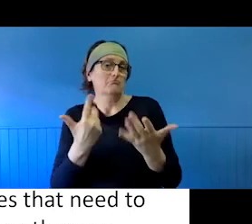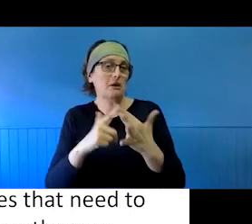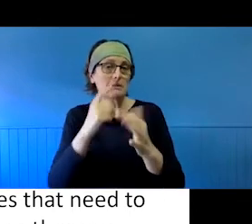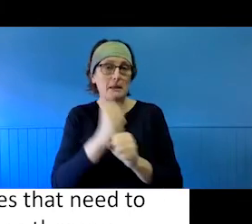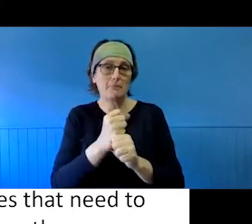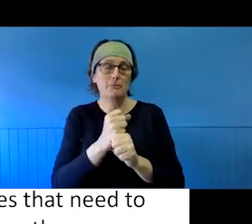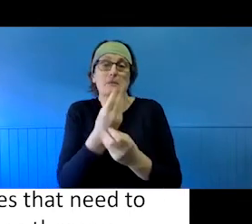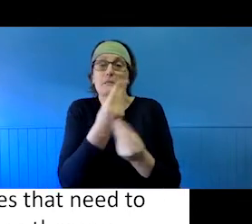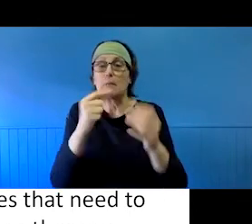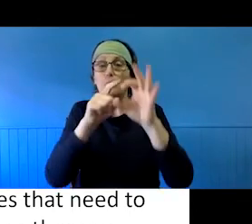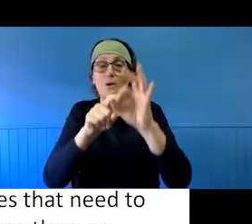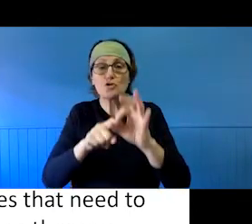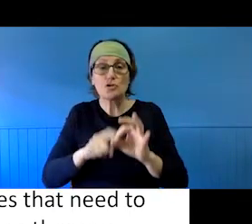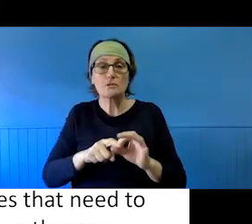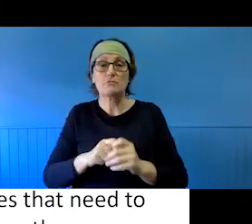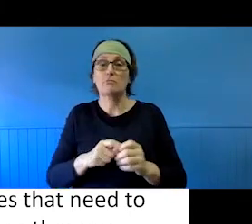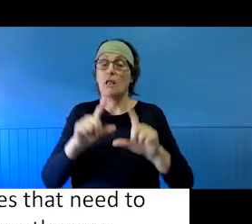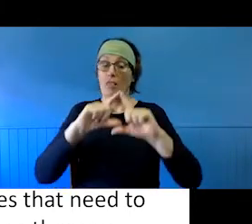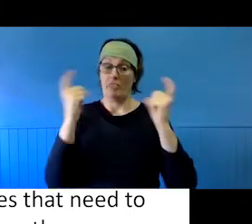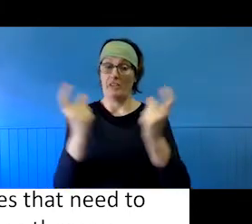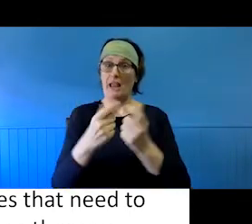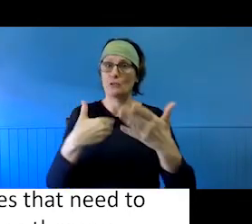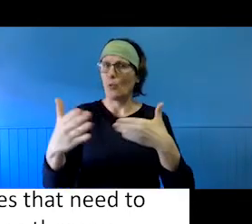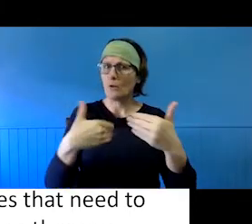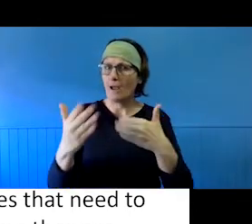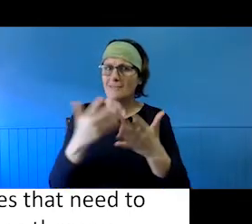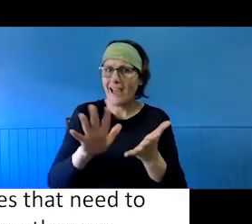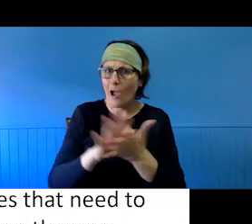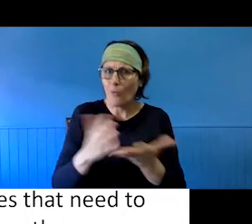questions are: How is the class organised? Are you teaching in a